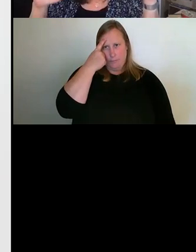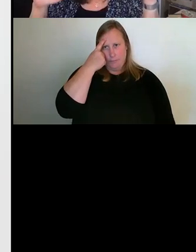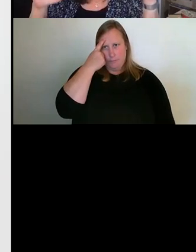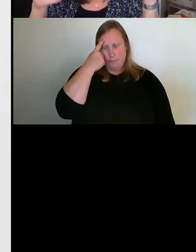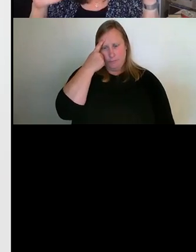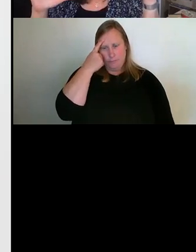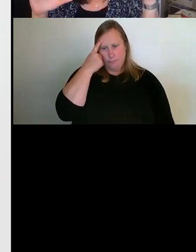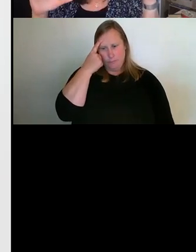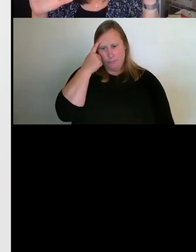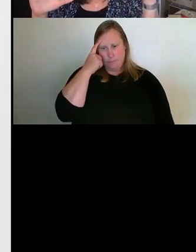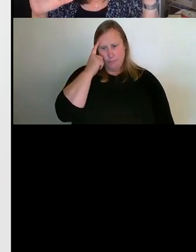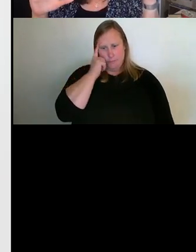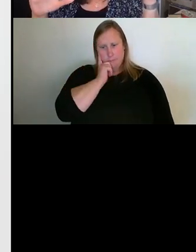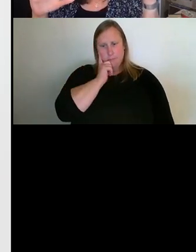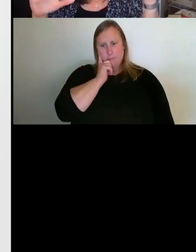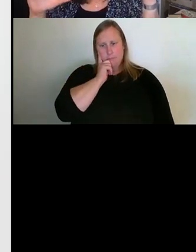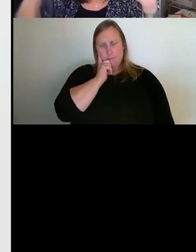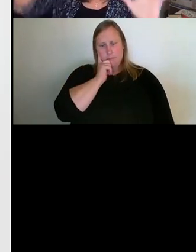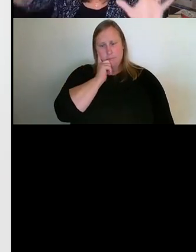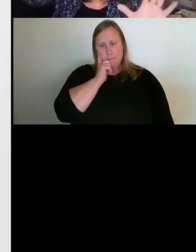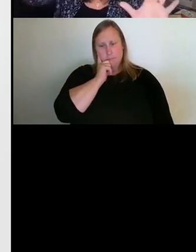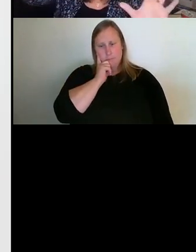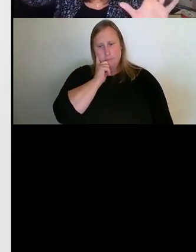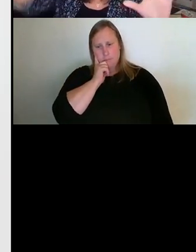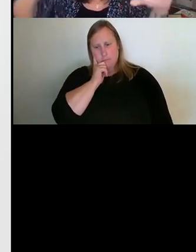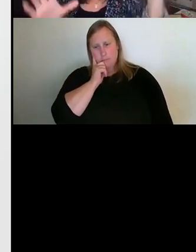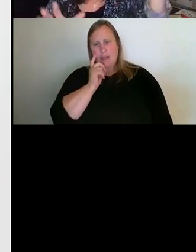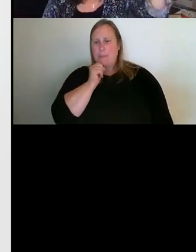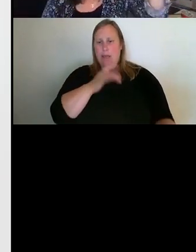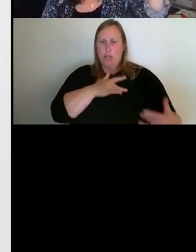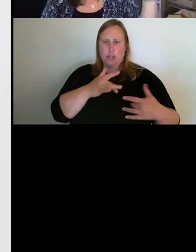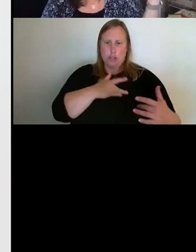concerned whether it's a content warning or a trigger warning.